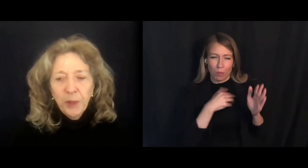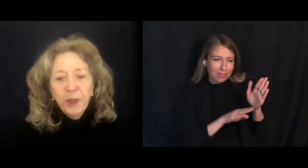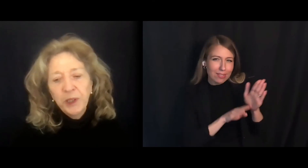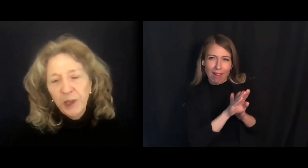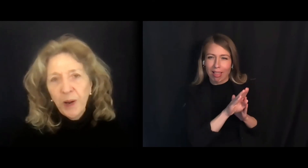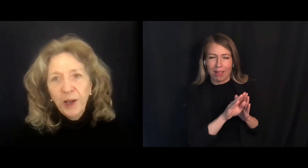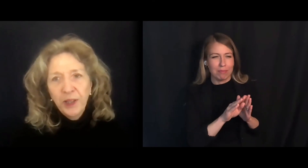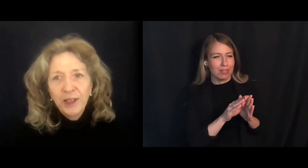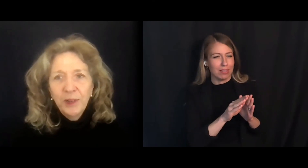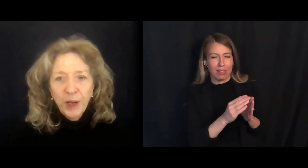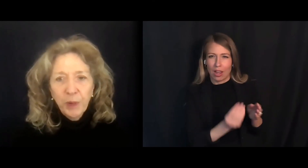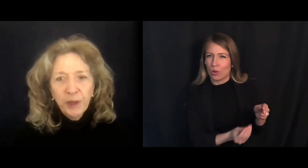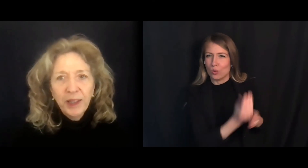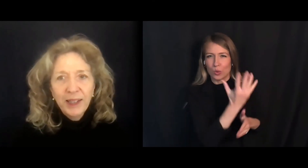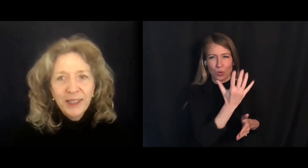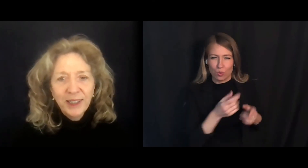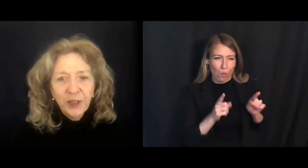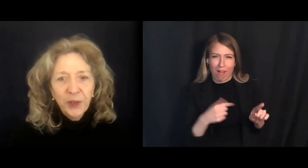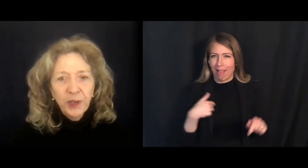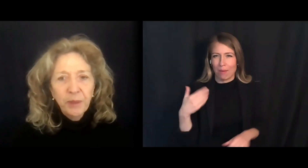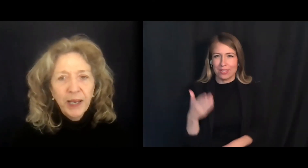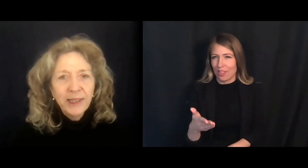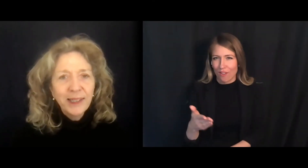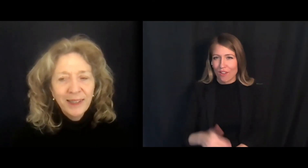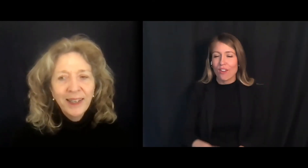building upon the great work that Curt and Mike did.